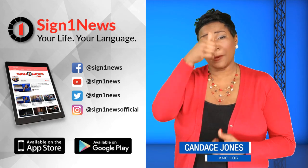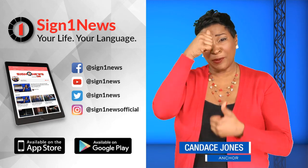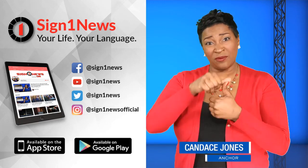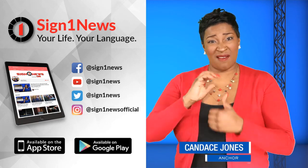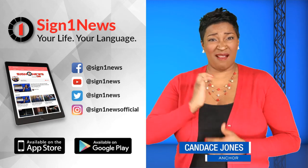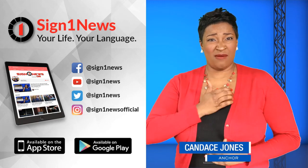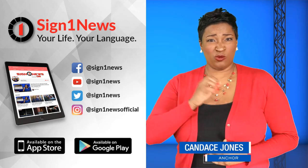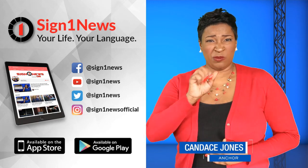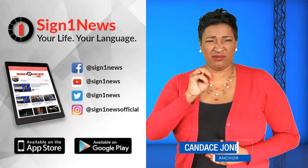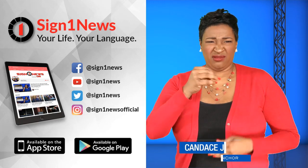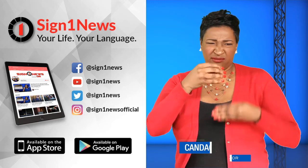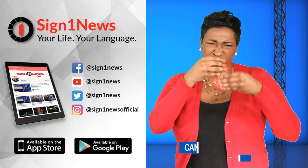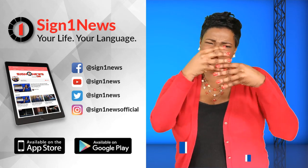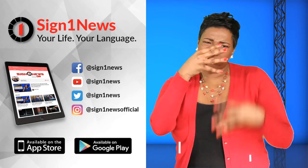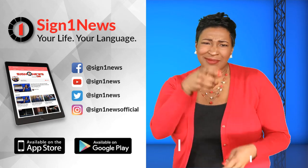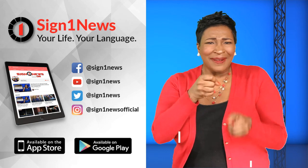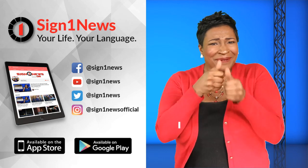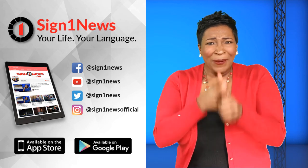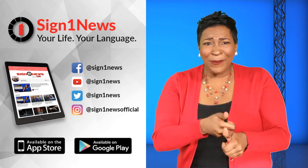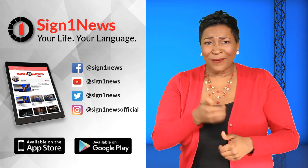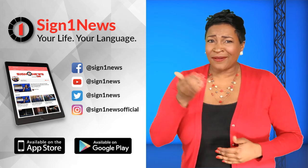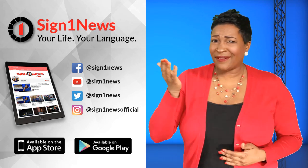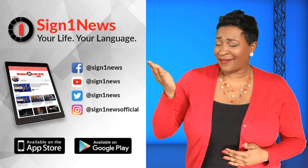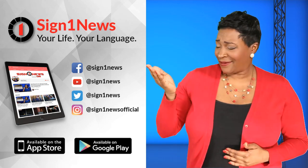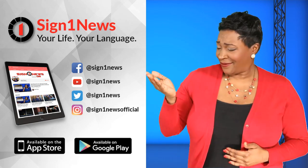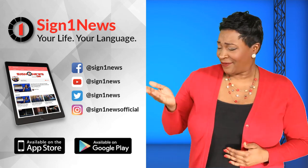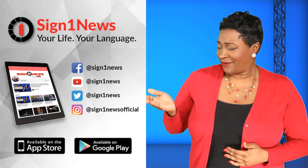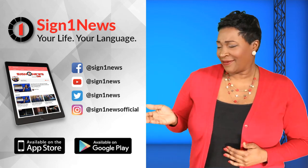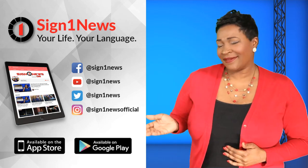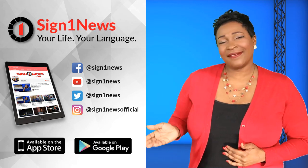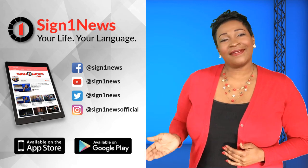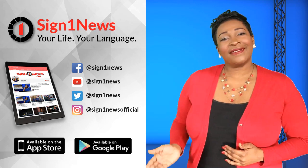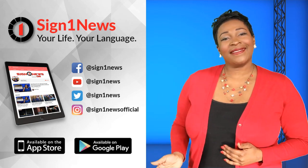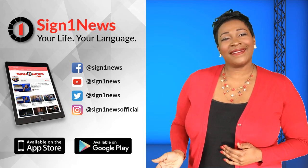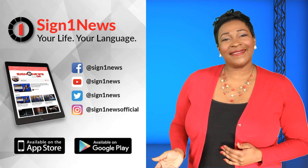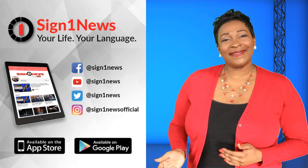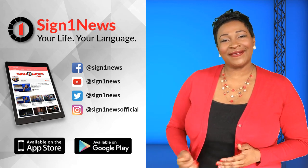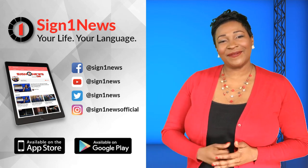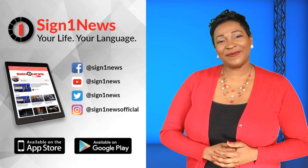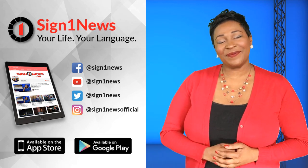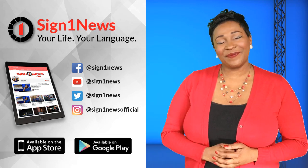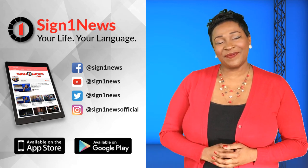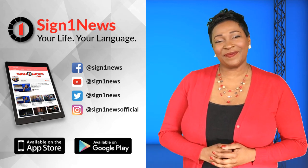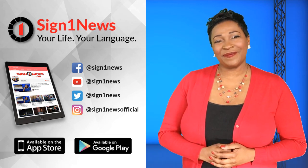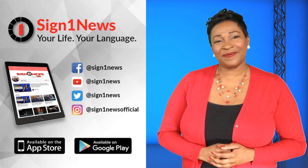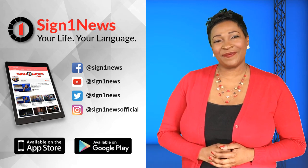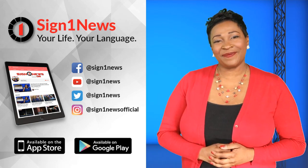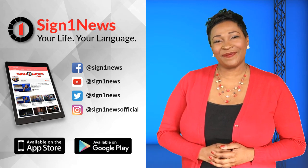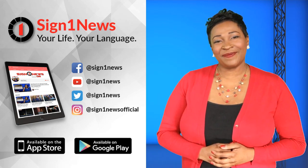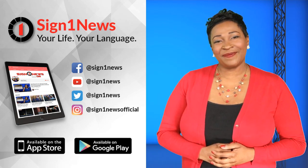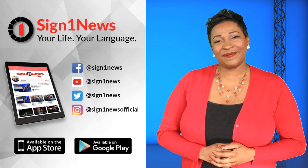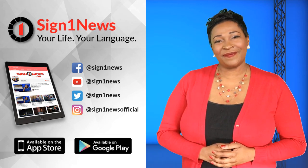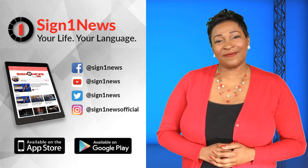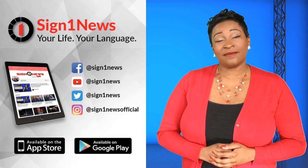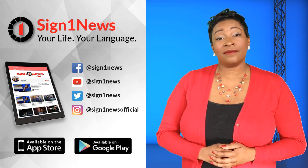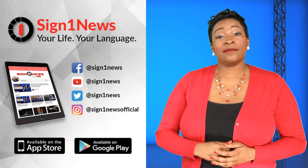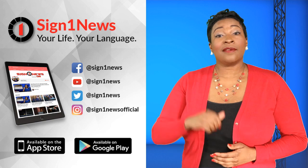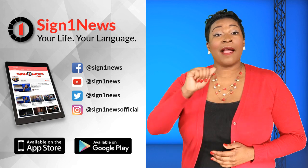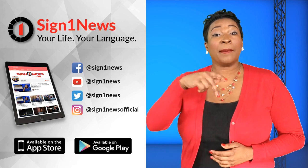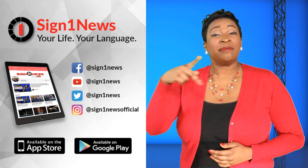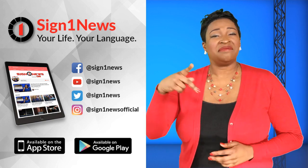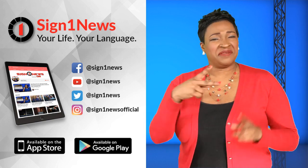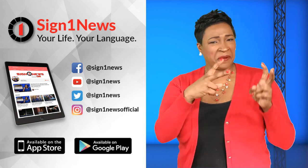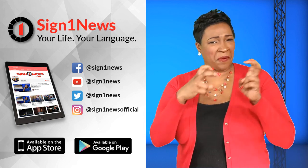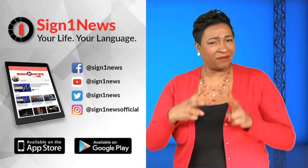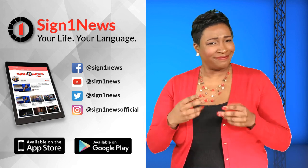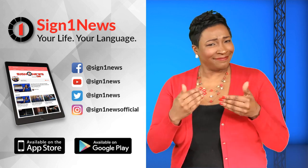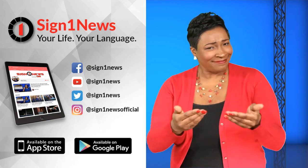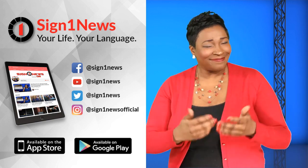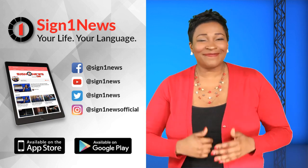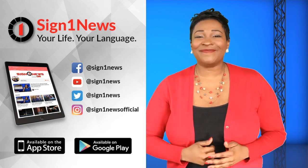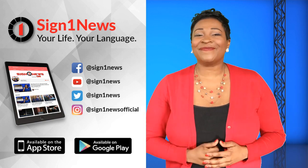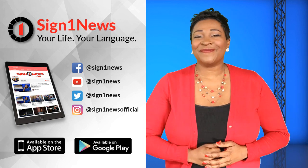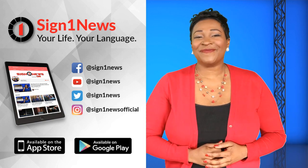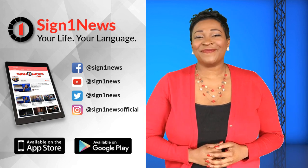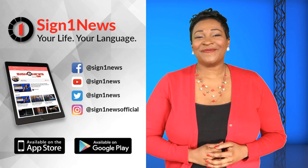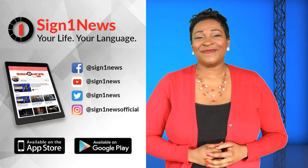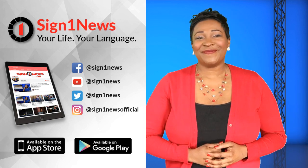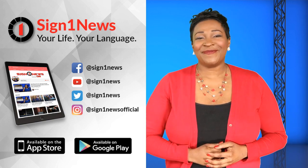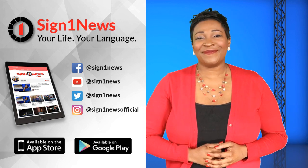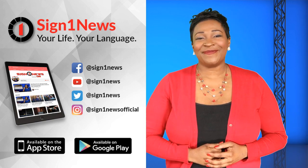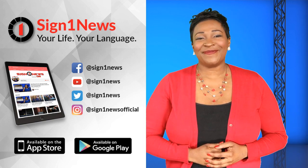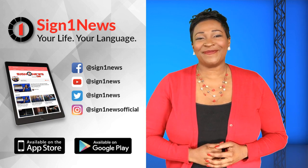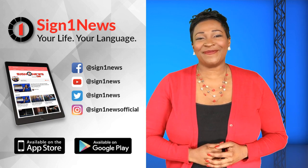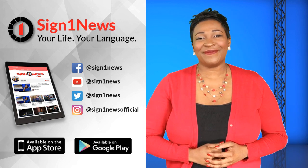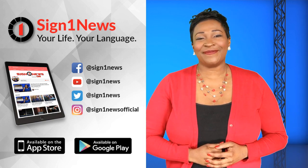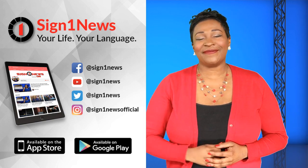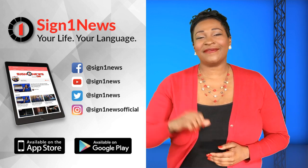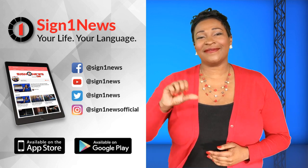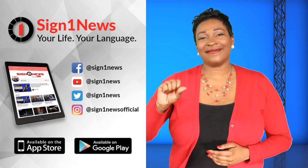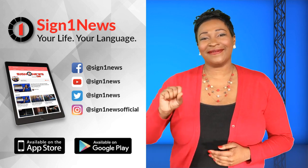Remember to follow us on all of our social media platforms and be sure to download our app too.